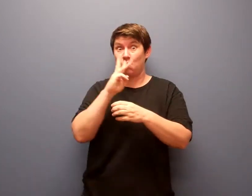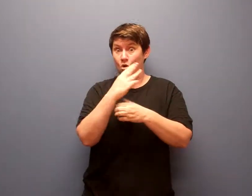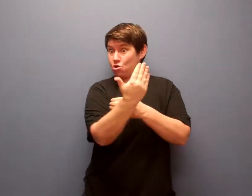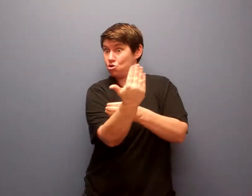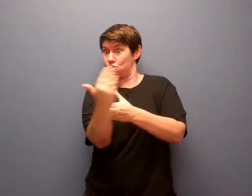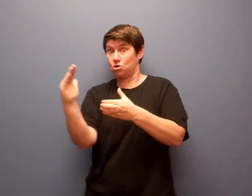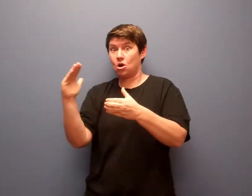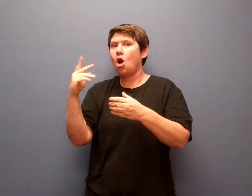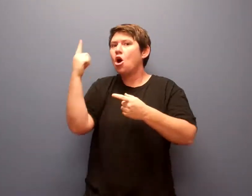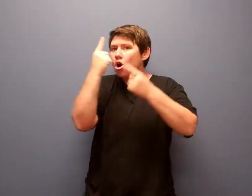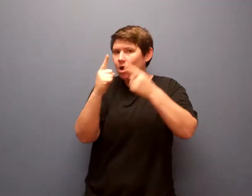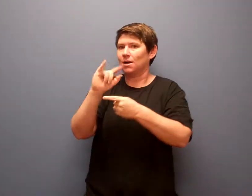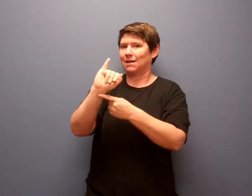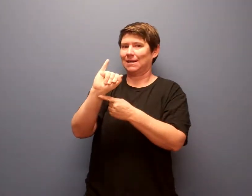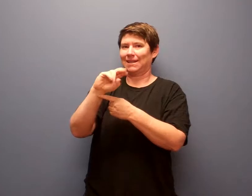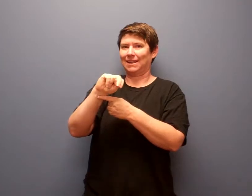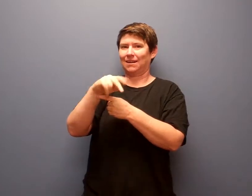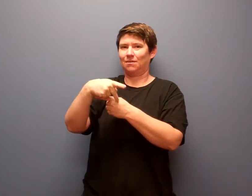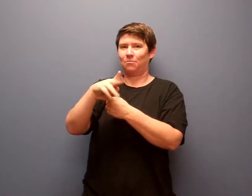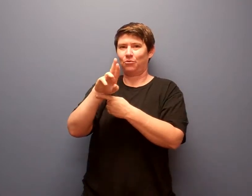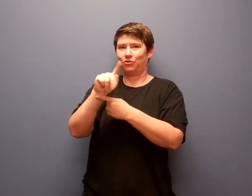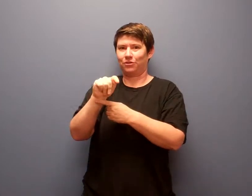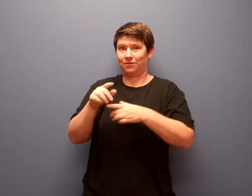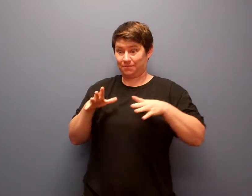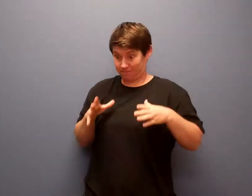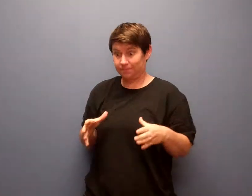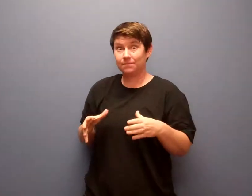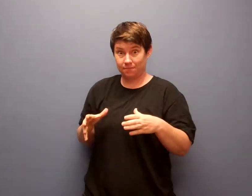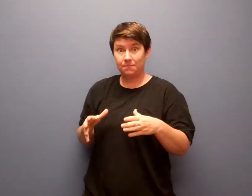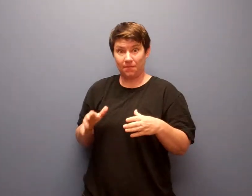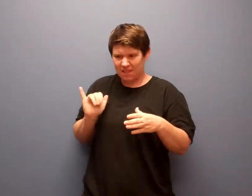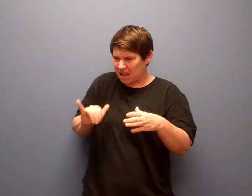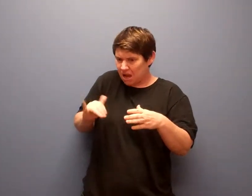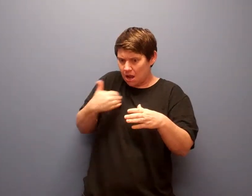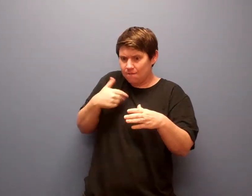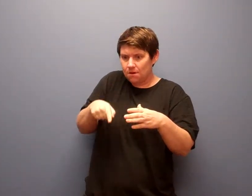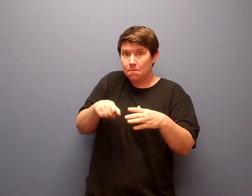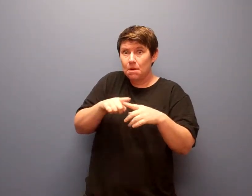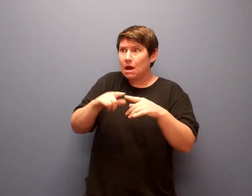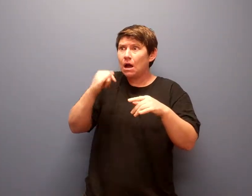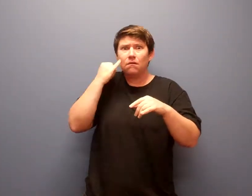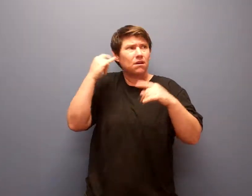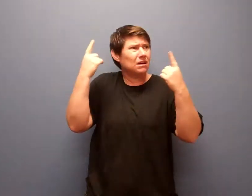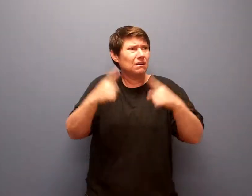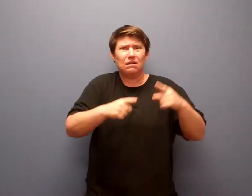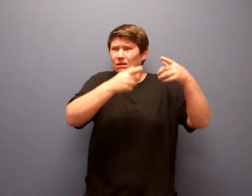That water in the reservoir is considered input.